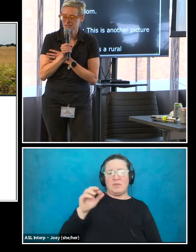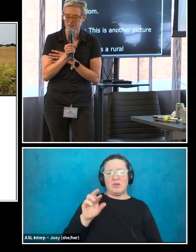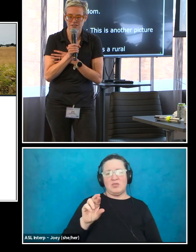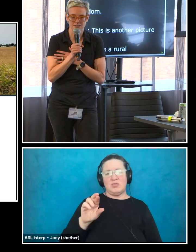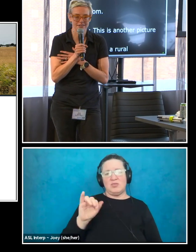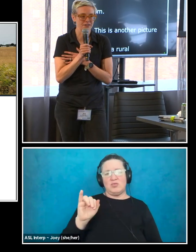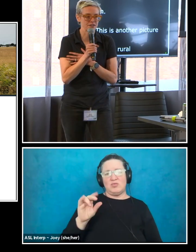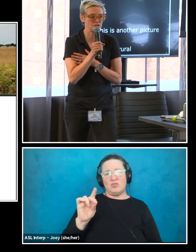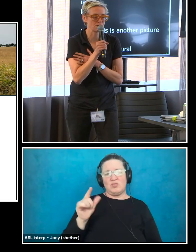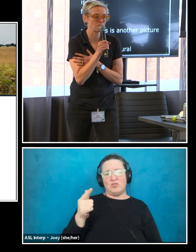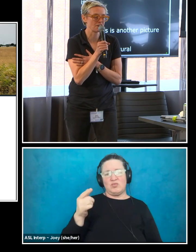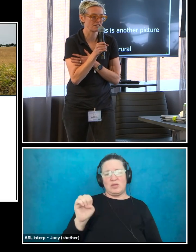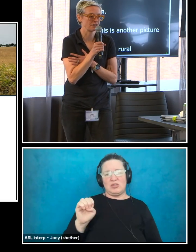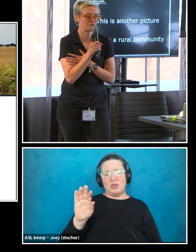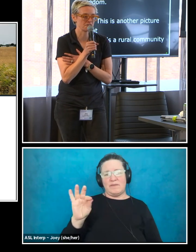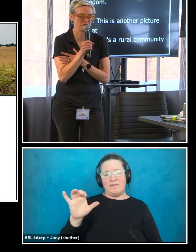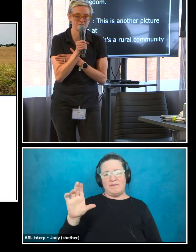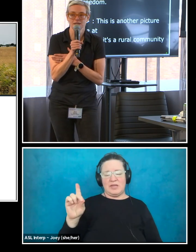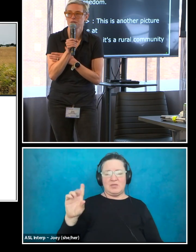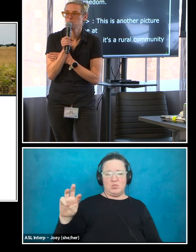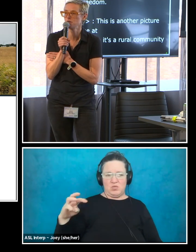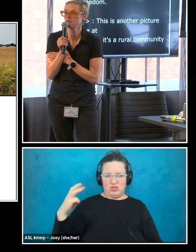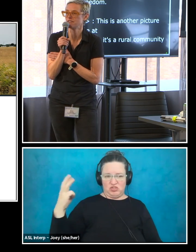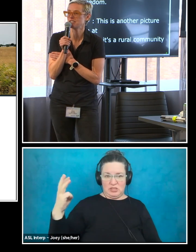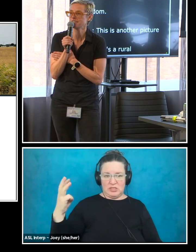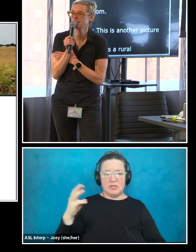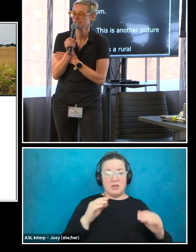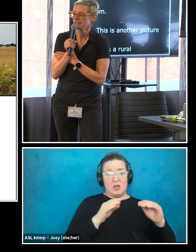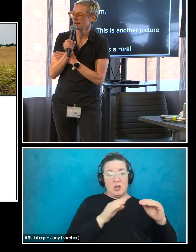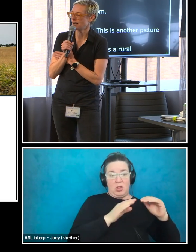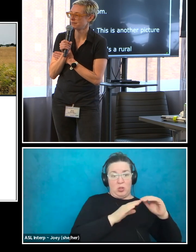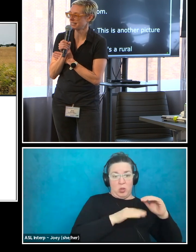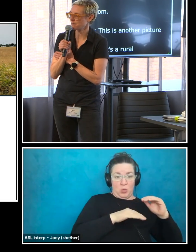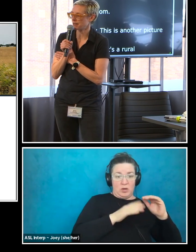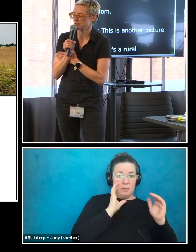picture is her in Vancouver, Washington, where she was able to move eventually um to get better